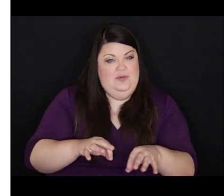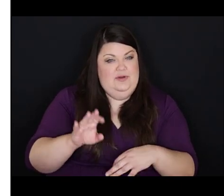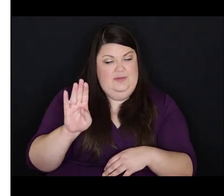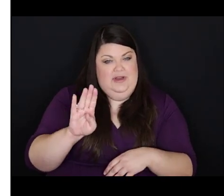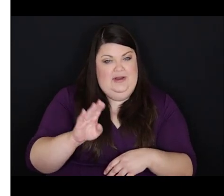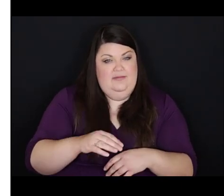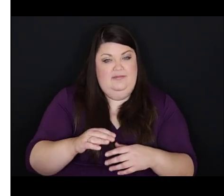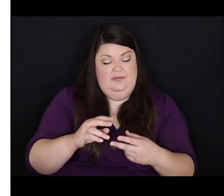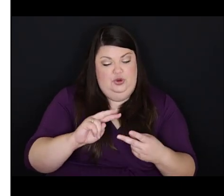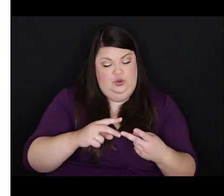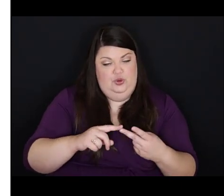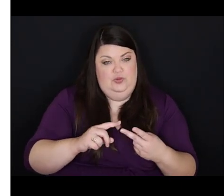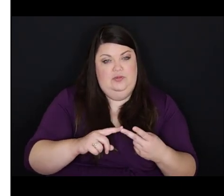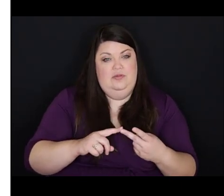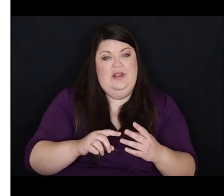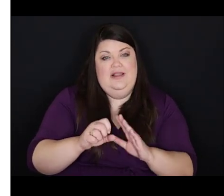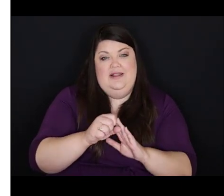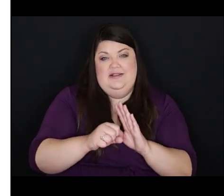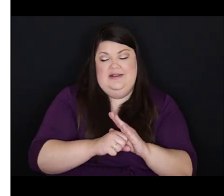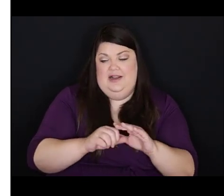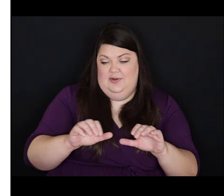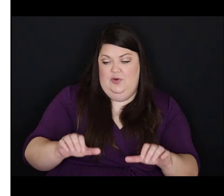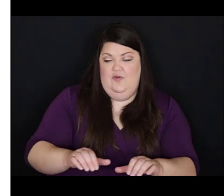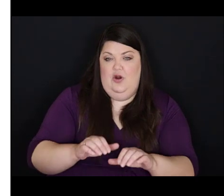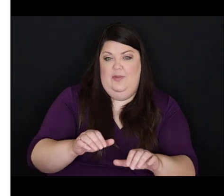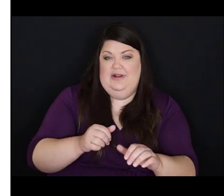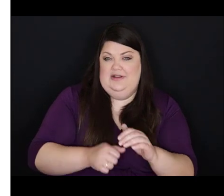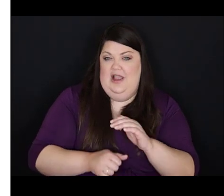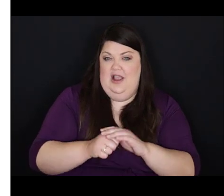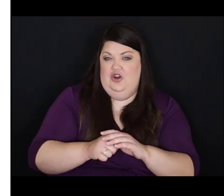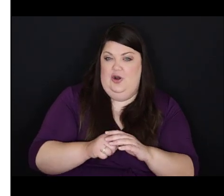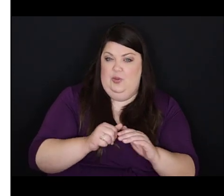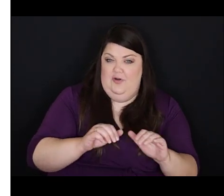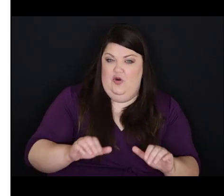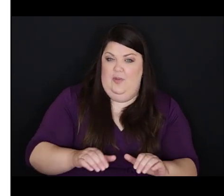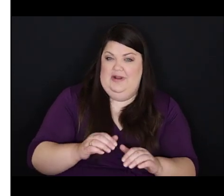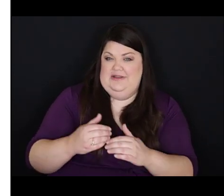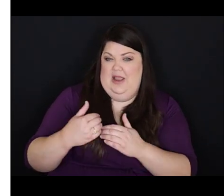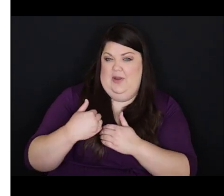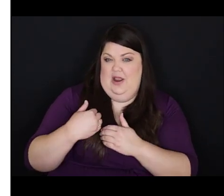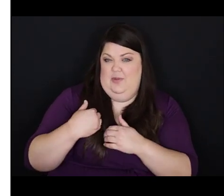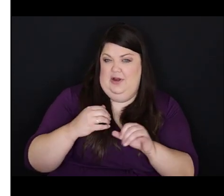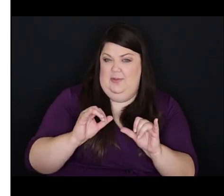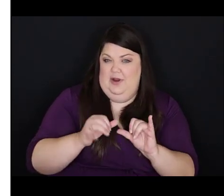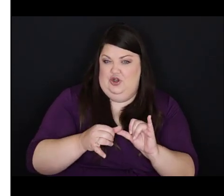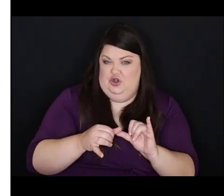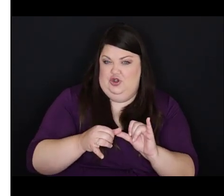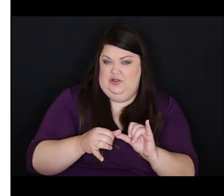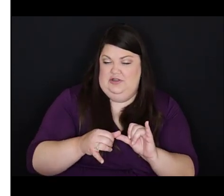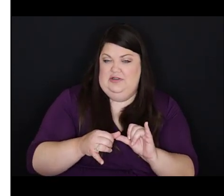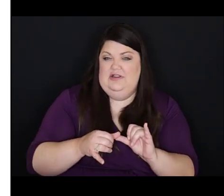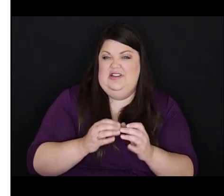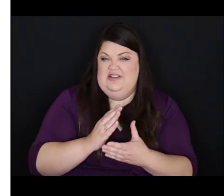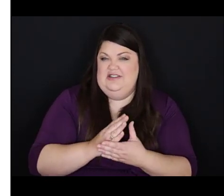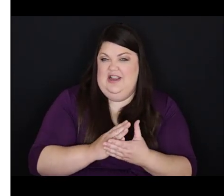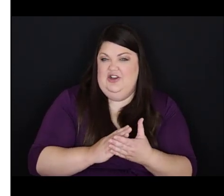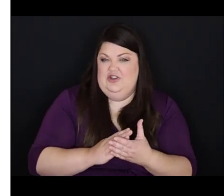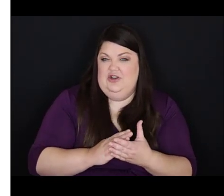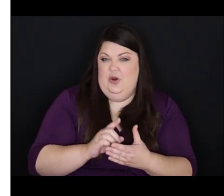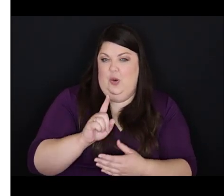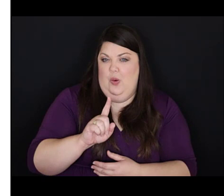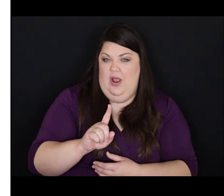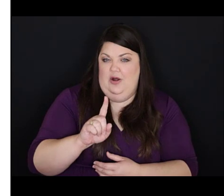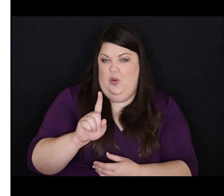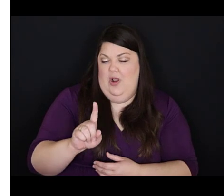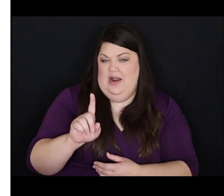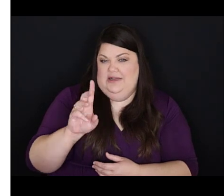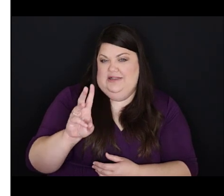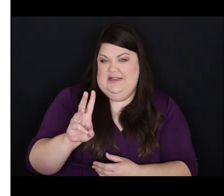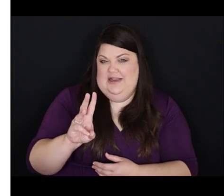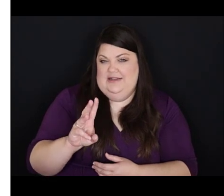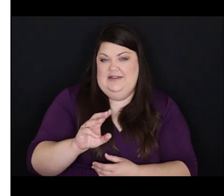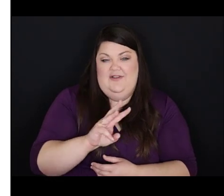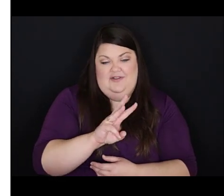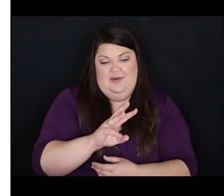2) The State’s performance under the performance accountability measures of Section 116 of WIOA;